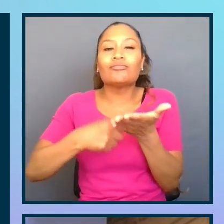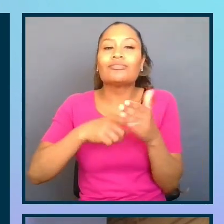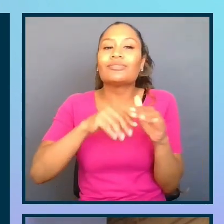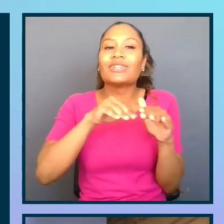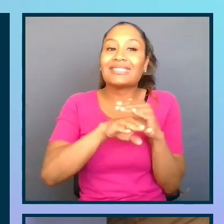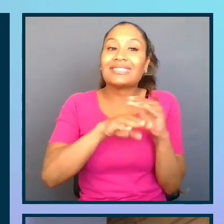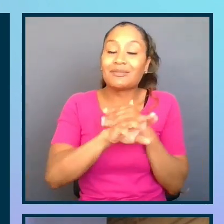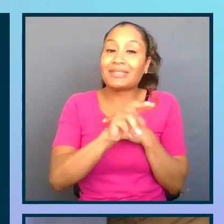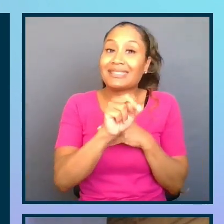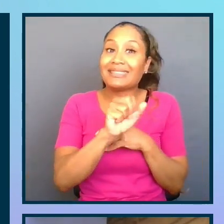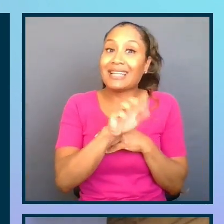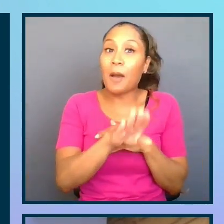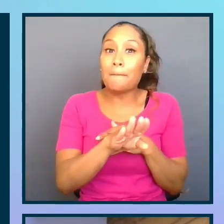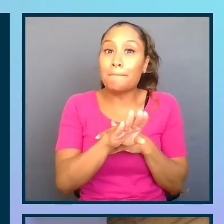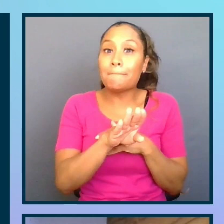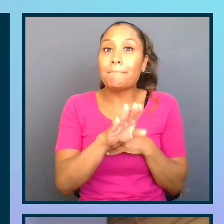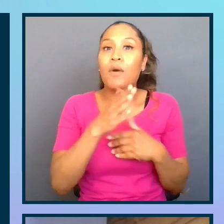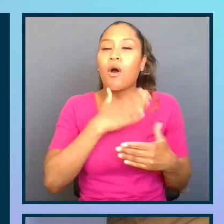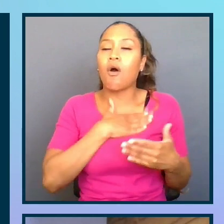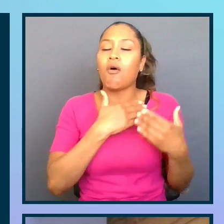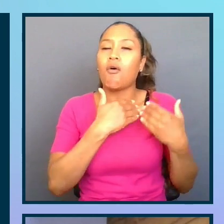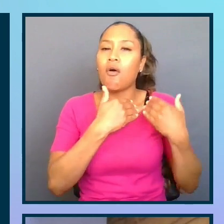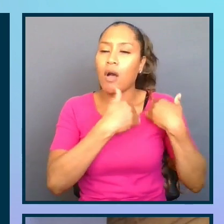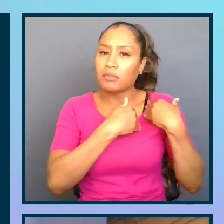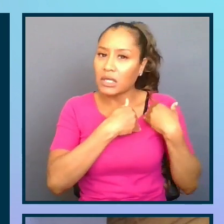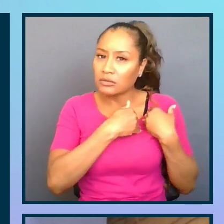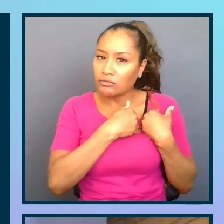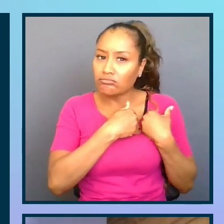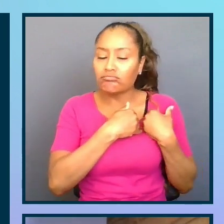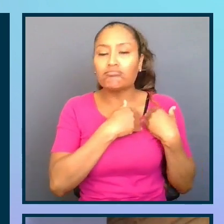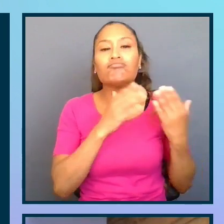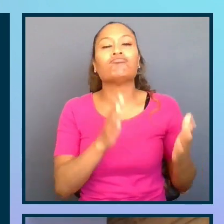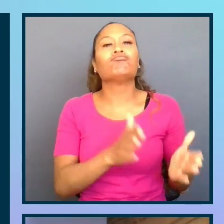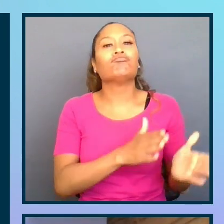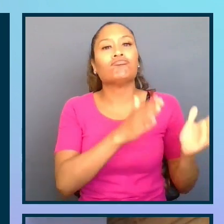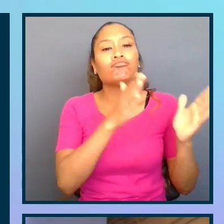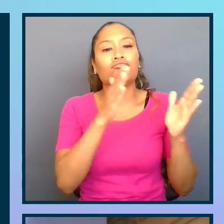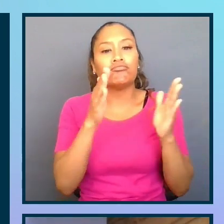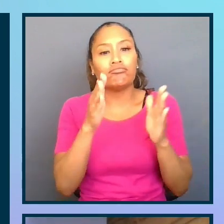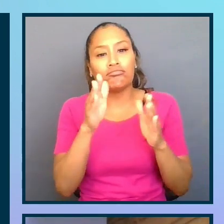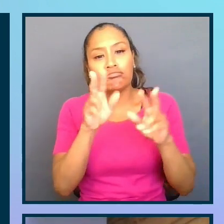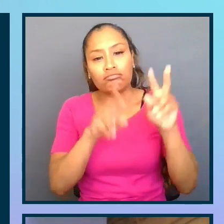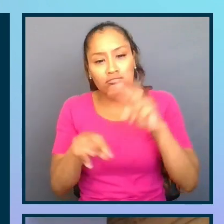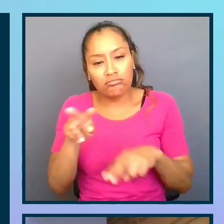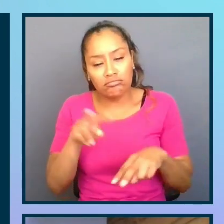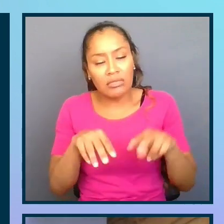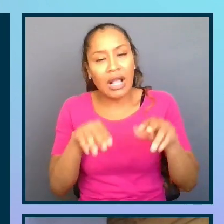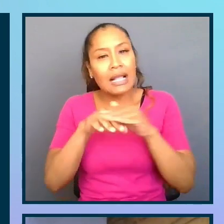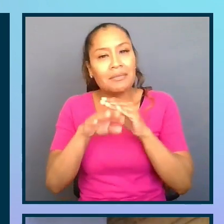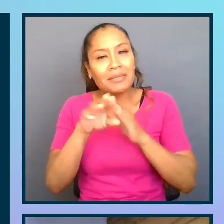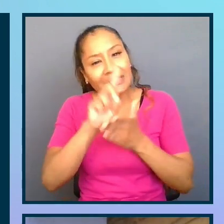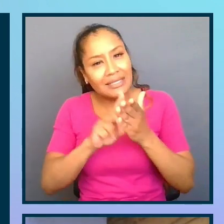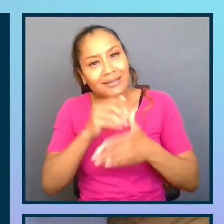and what our obligations are. I'm gonna have a look through the accessible design process, inclusive design principles,